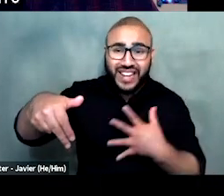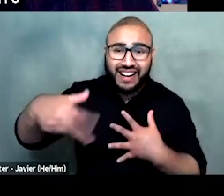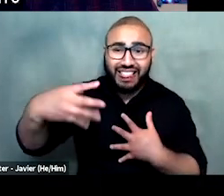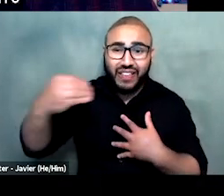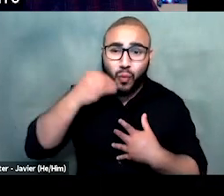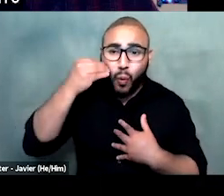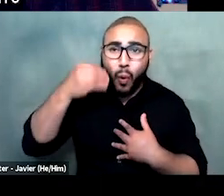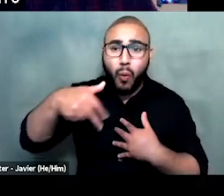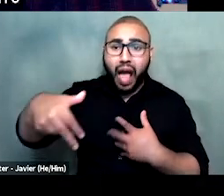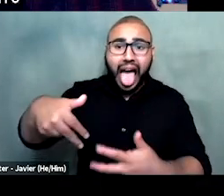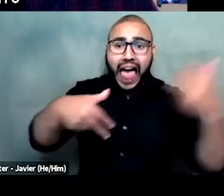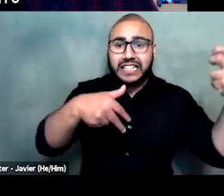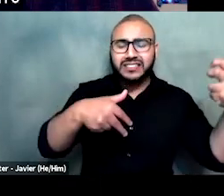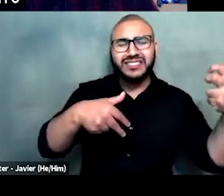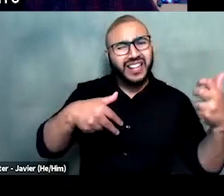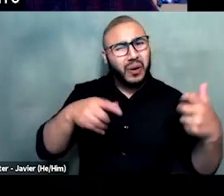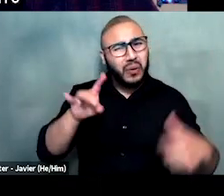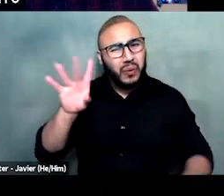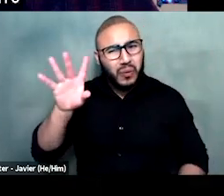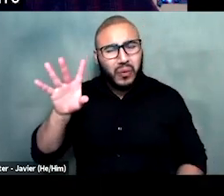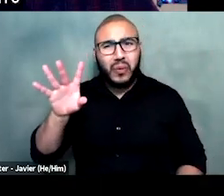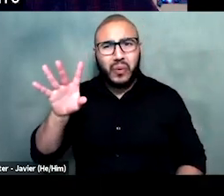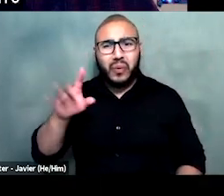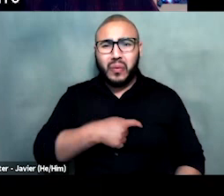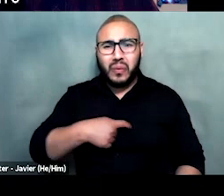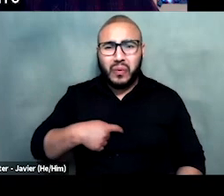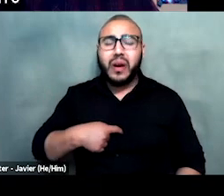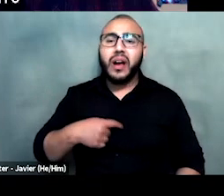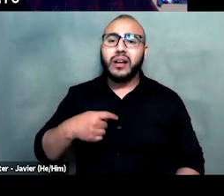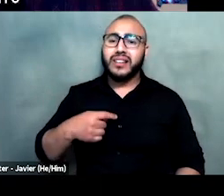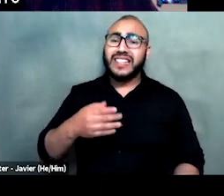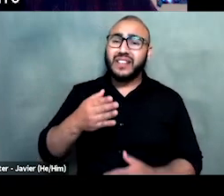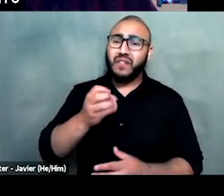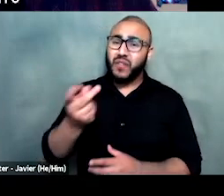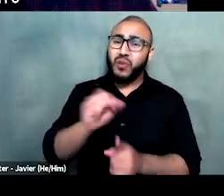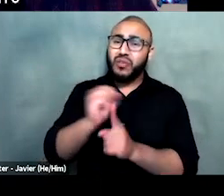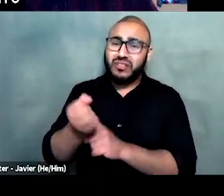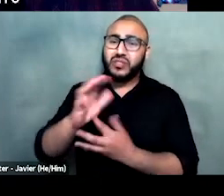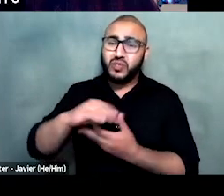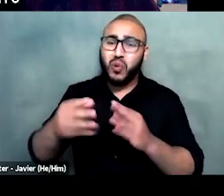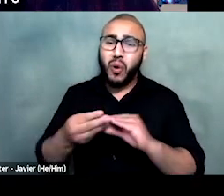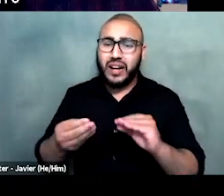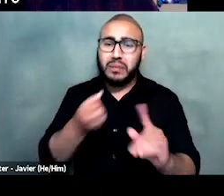15 years old, who are fearful to leave their home is just incredible to me. And there's